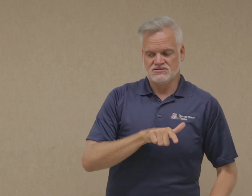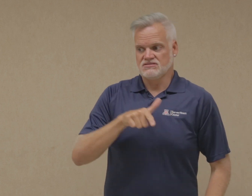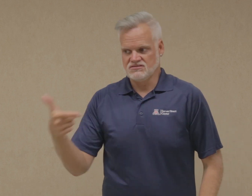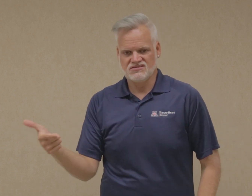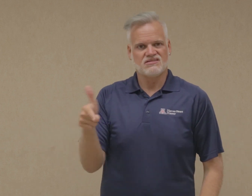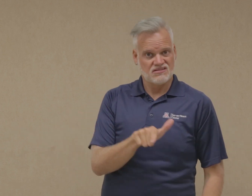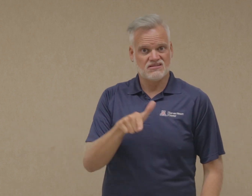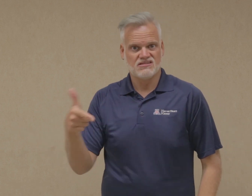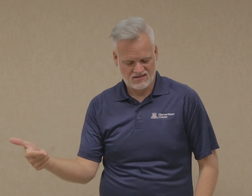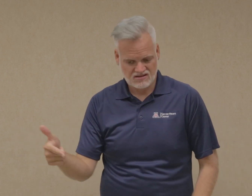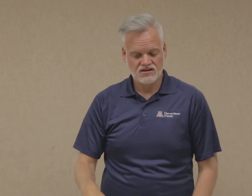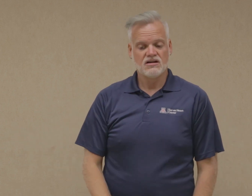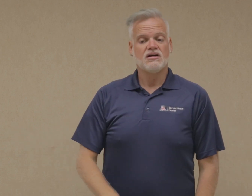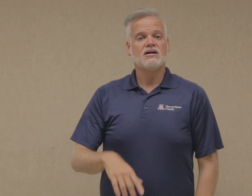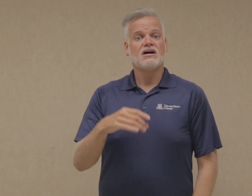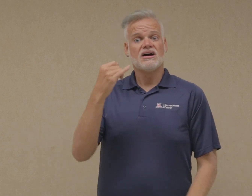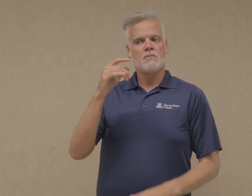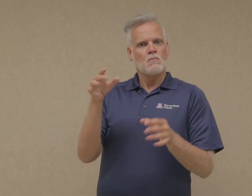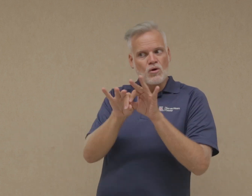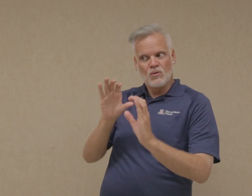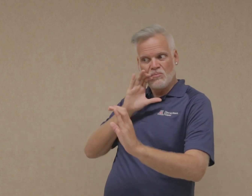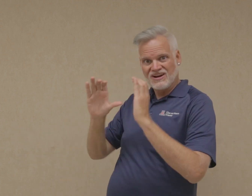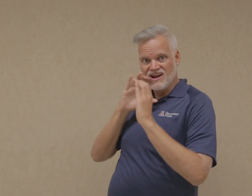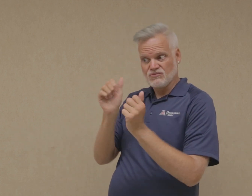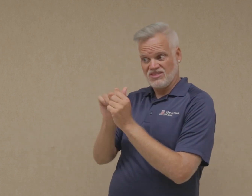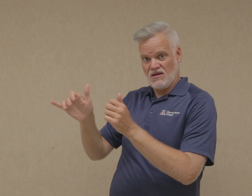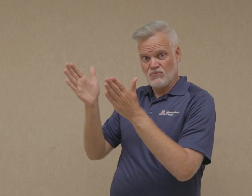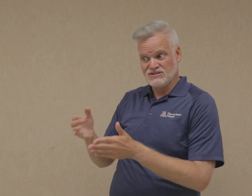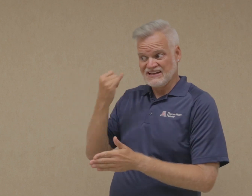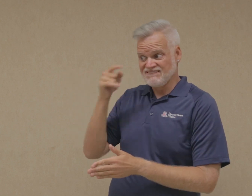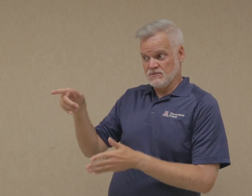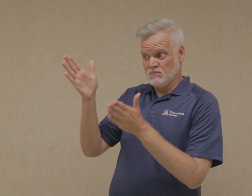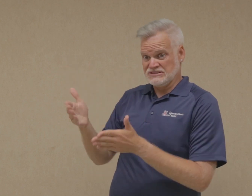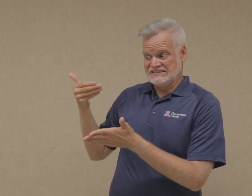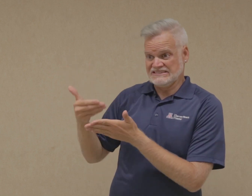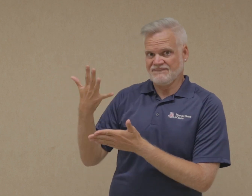100 chest compressions. Communicate with your partner as they count down from five or three when you are ready to